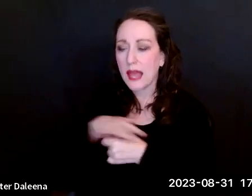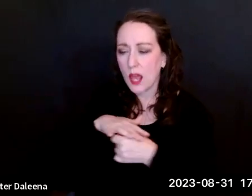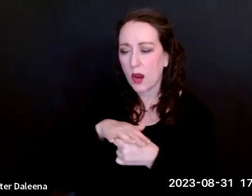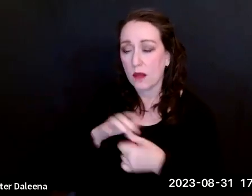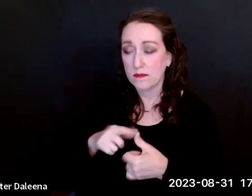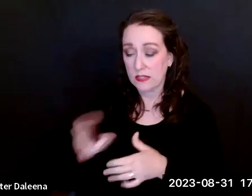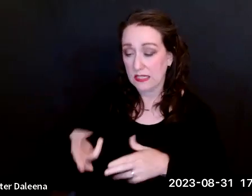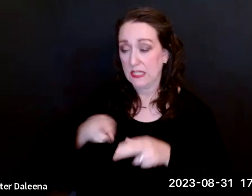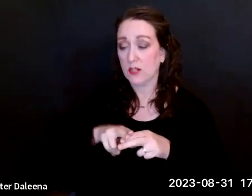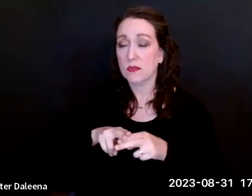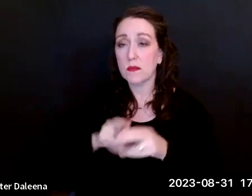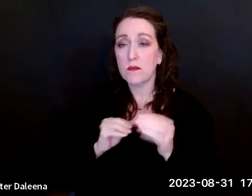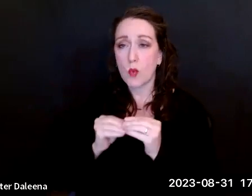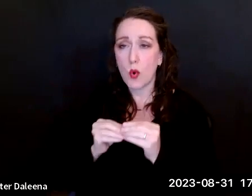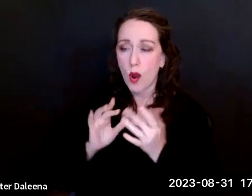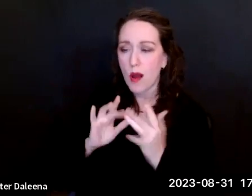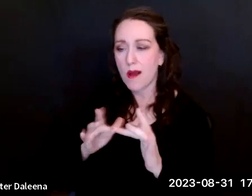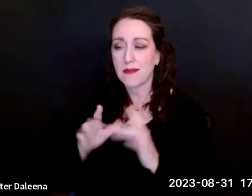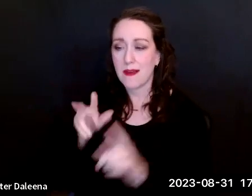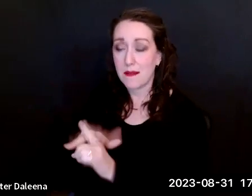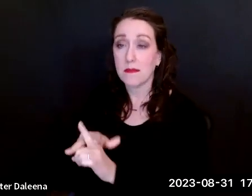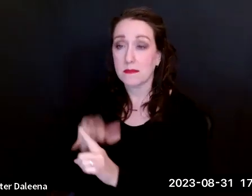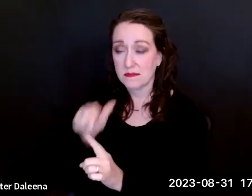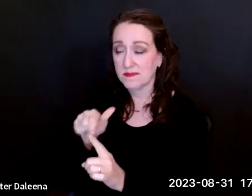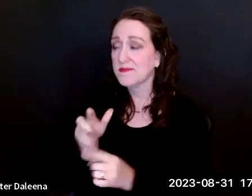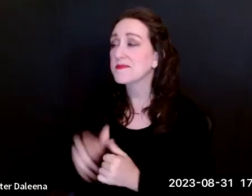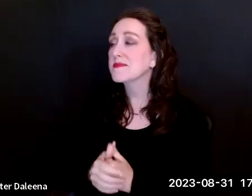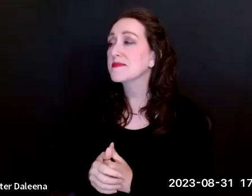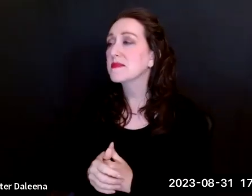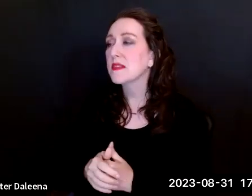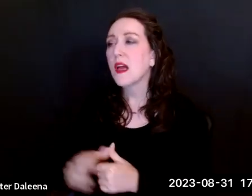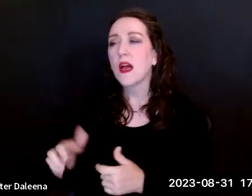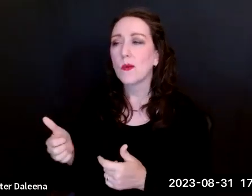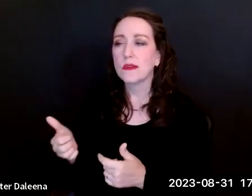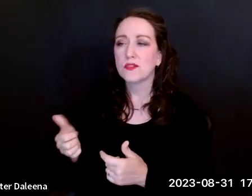increasing the use of our online applications and otherwise just making the process more